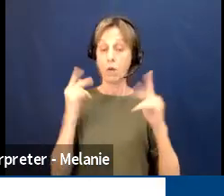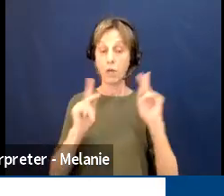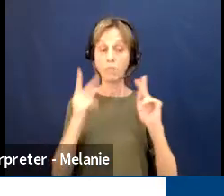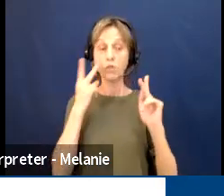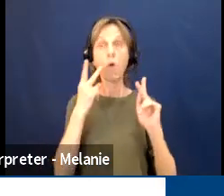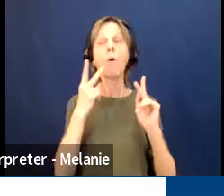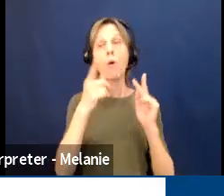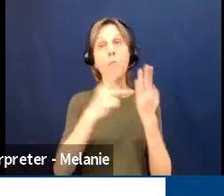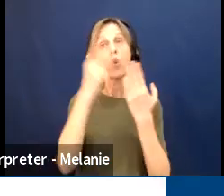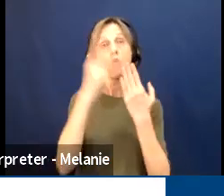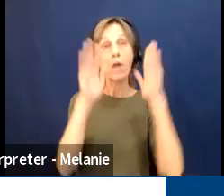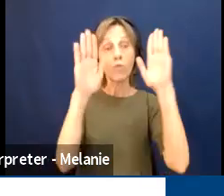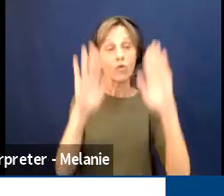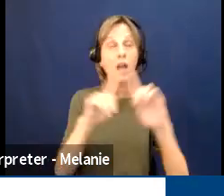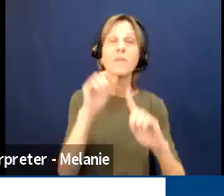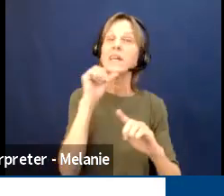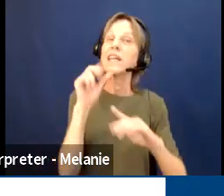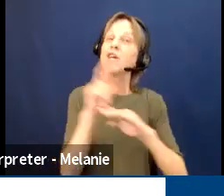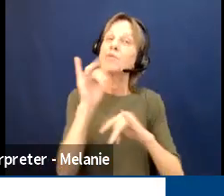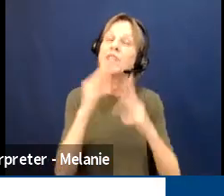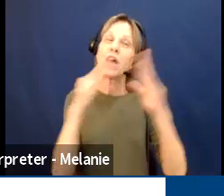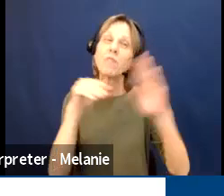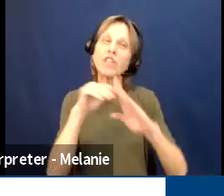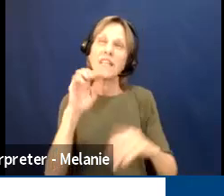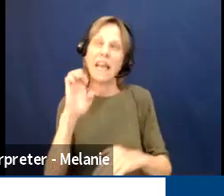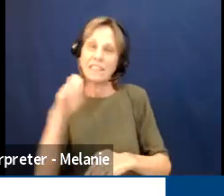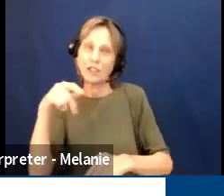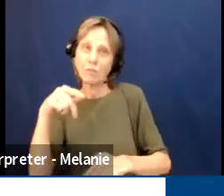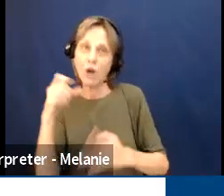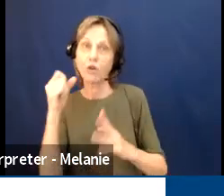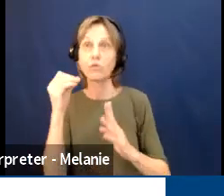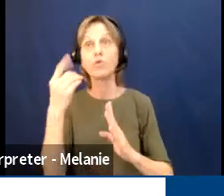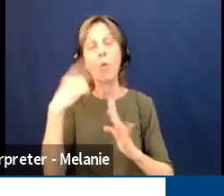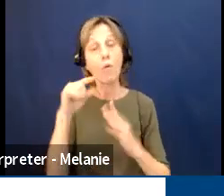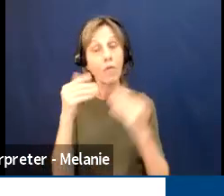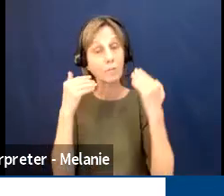much in Estes Park and so they took they've taken themselves on a two-year journey in the first year